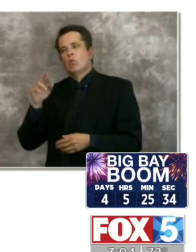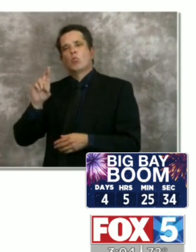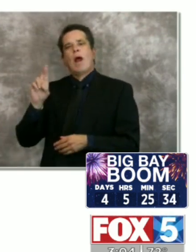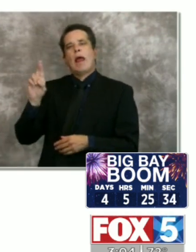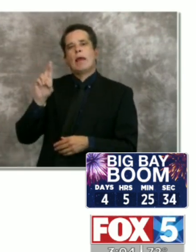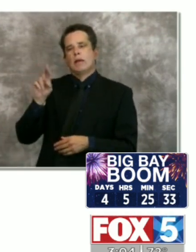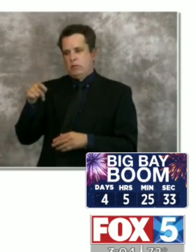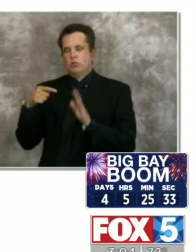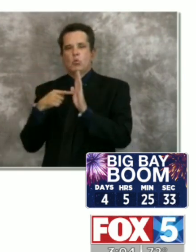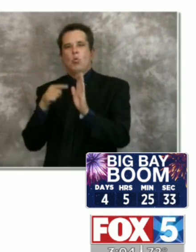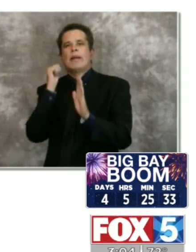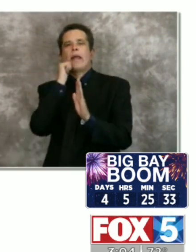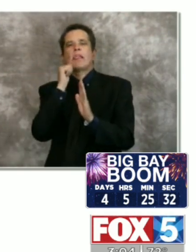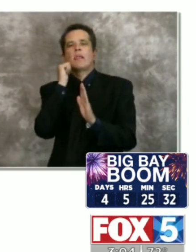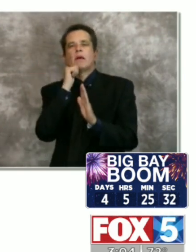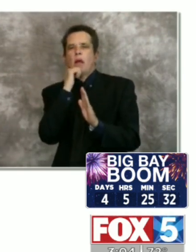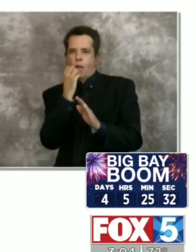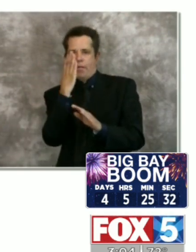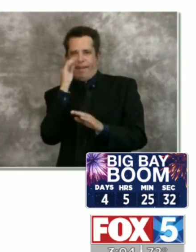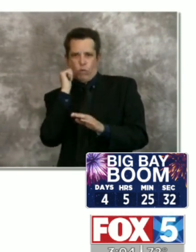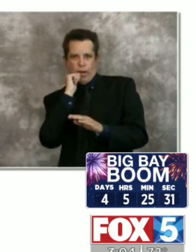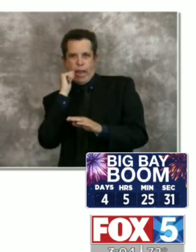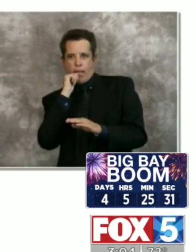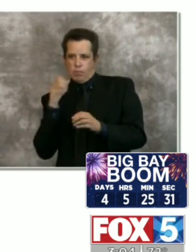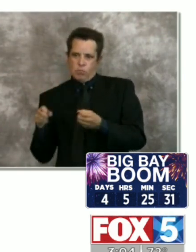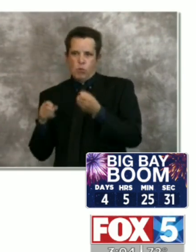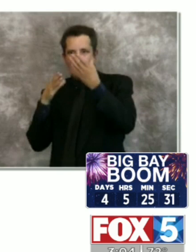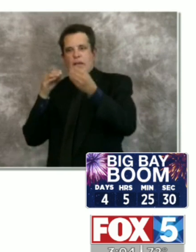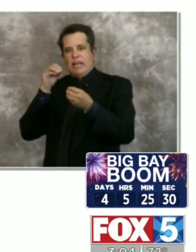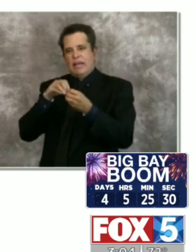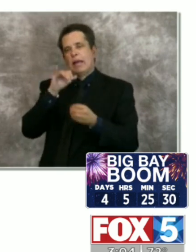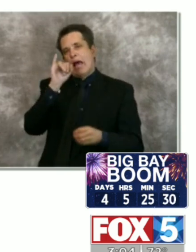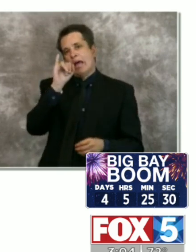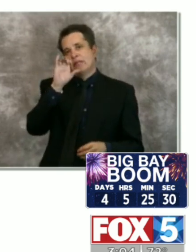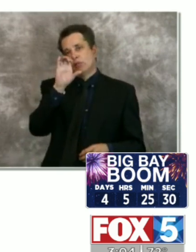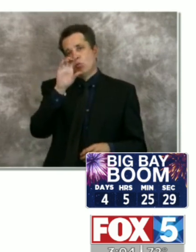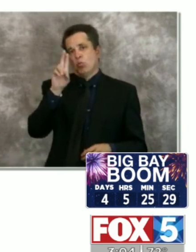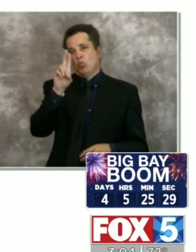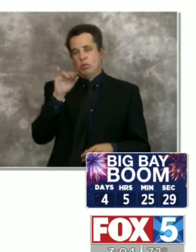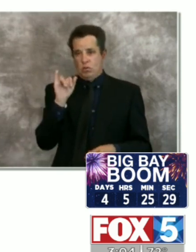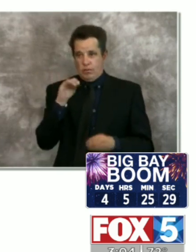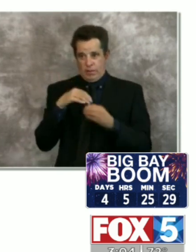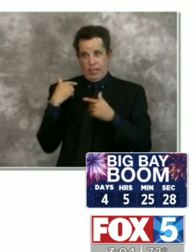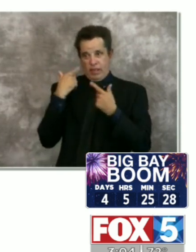WEEKLY NUMBER OF ICU PATIENTS ORRICK CASES IT MADE IT TO THE ICU AND ON THE RIGHT SIDE.